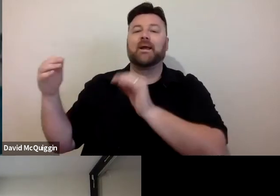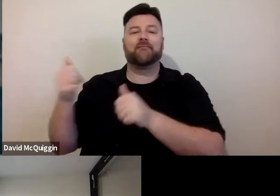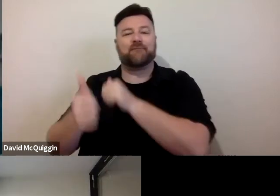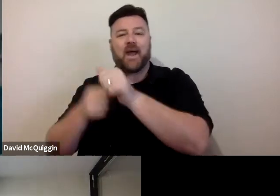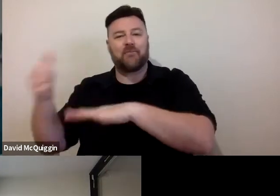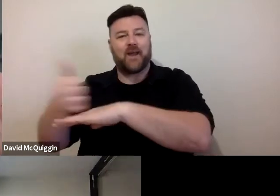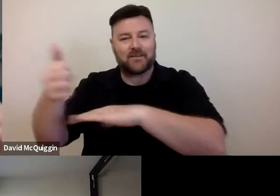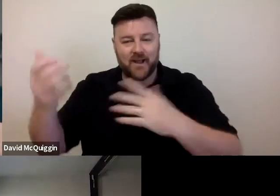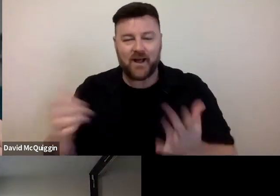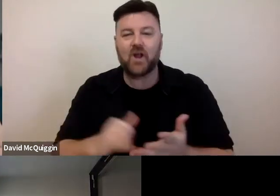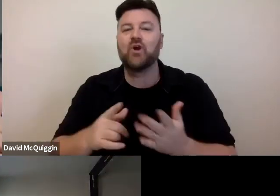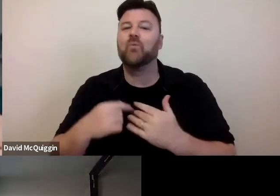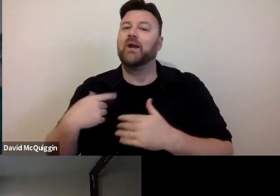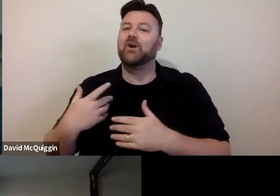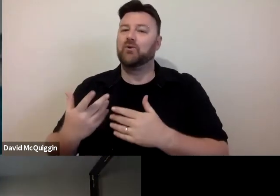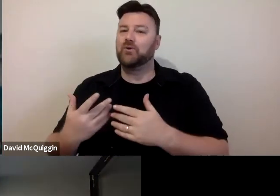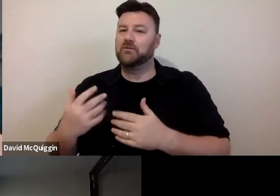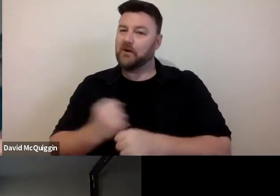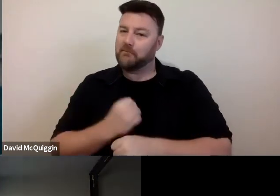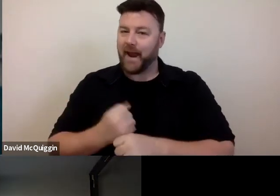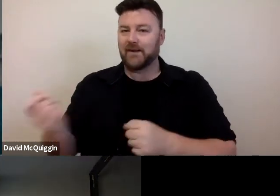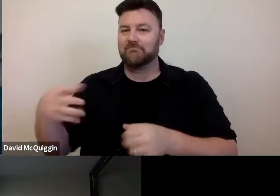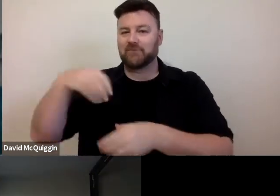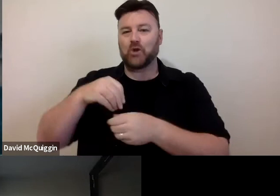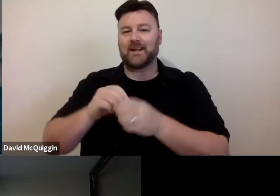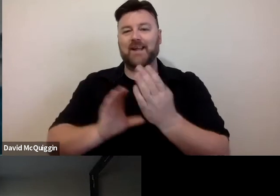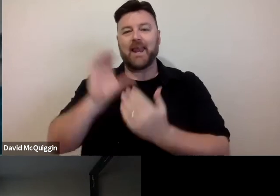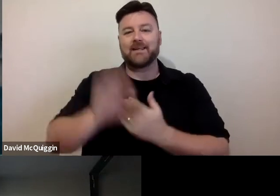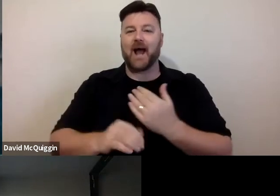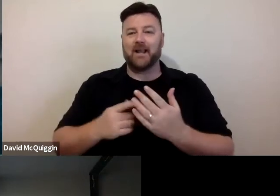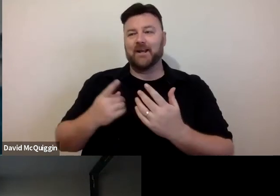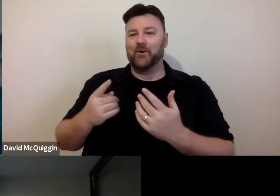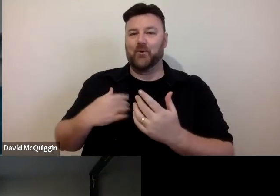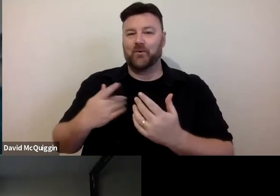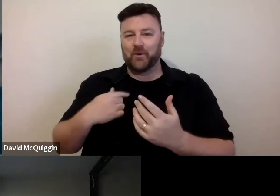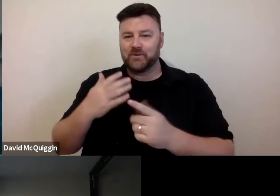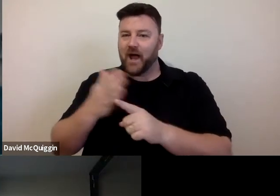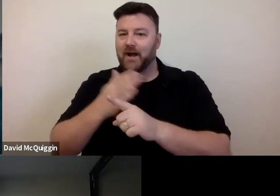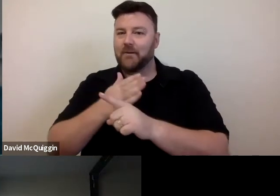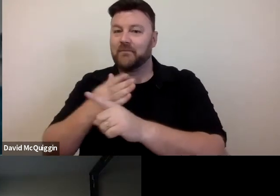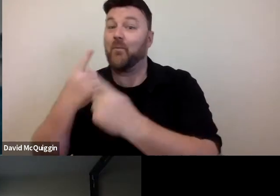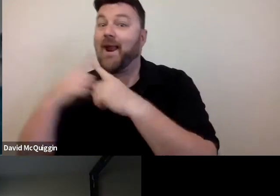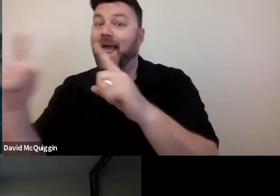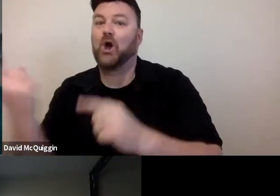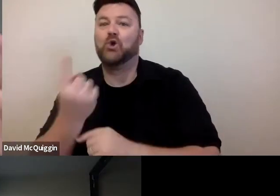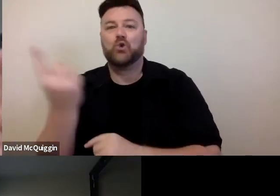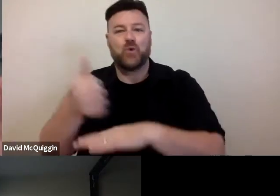able to create a content calendar of who Mr Grey should be, "Which one